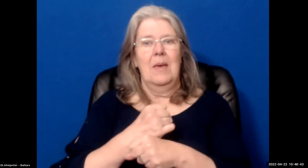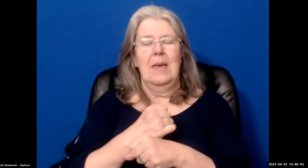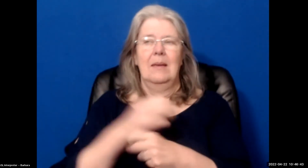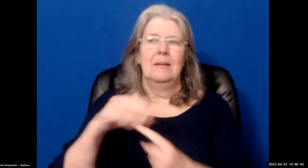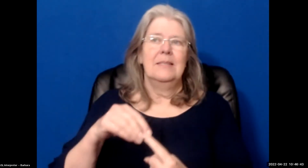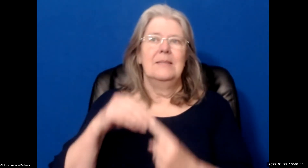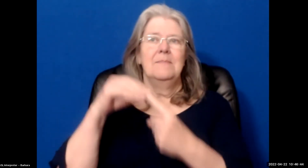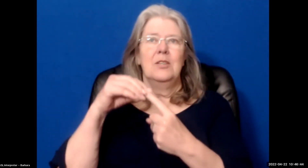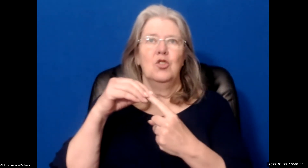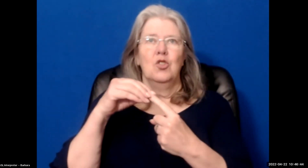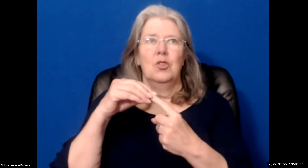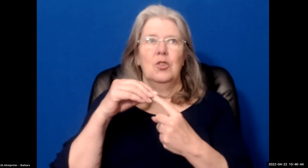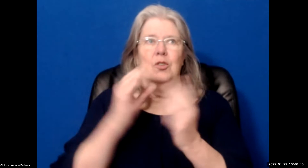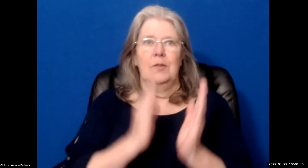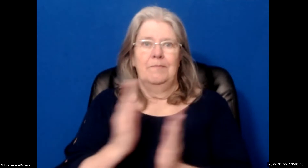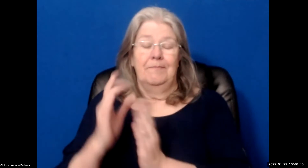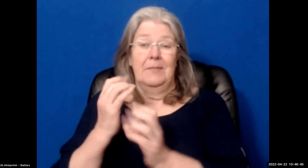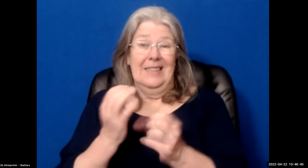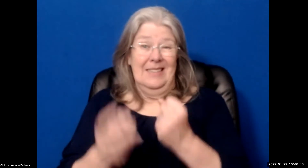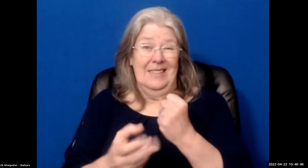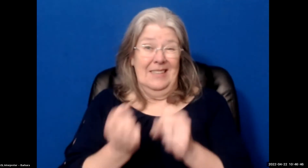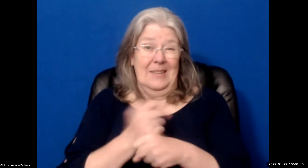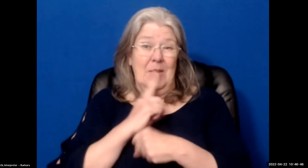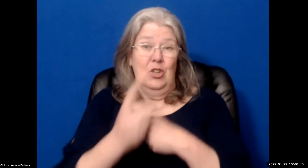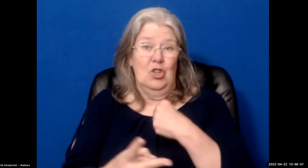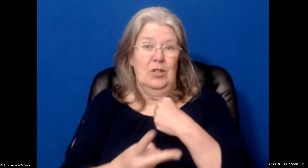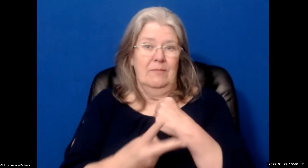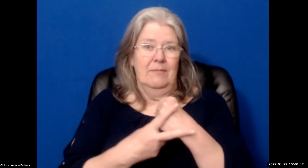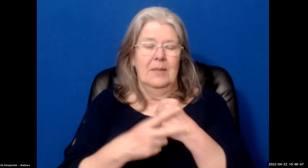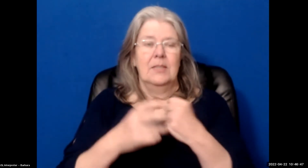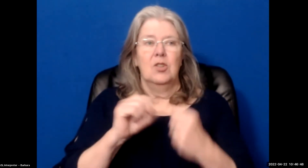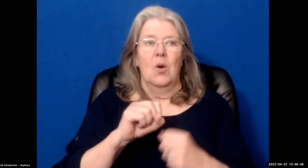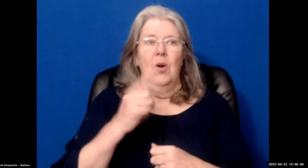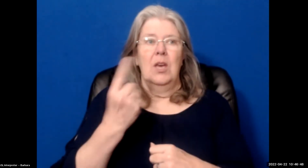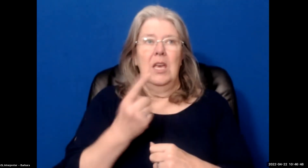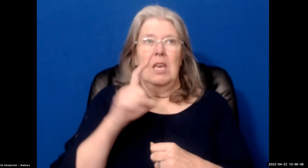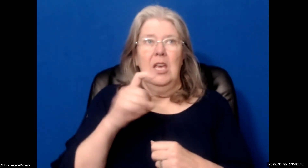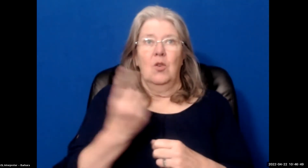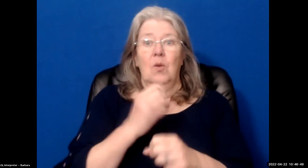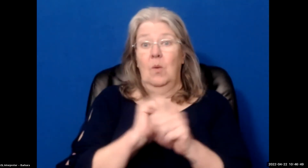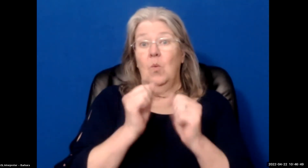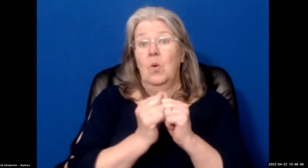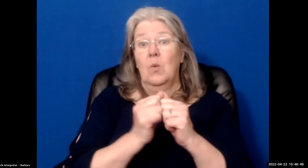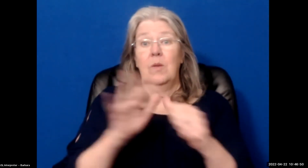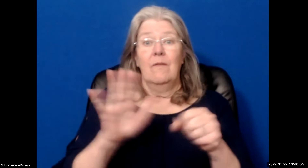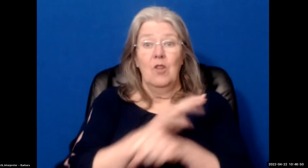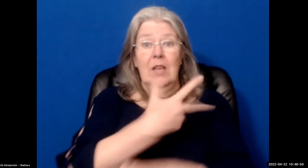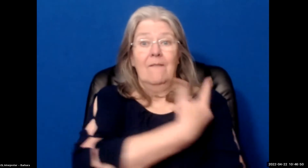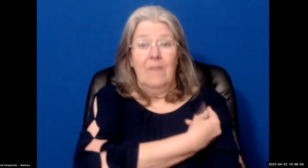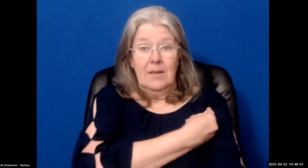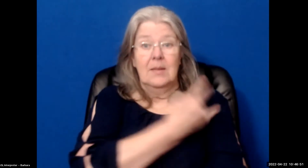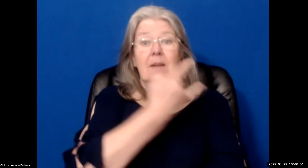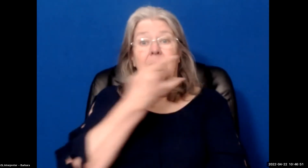safe. He's only working with vaccinated masked adults, really just two. He had his own